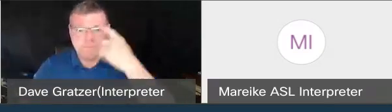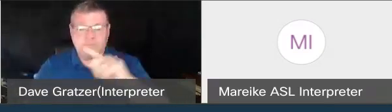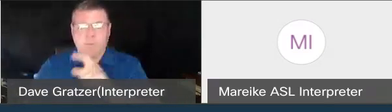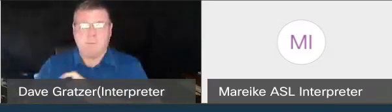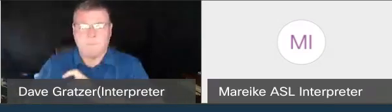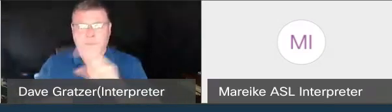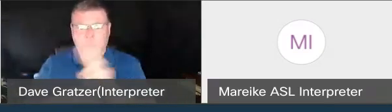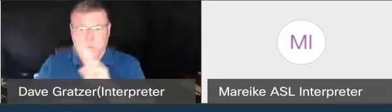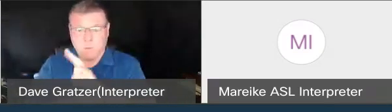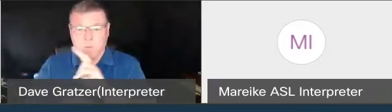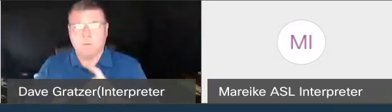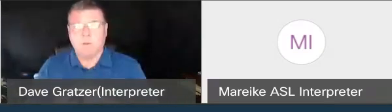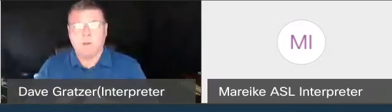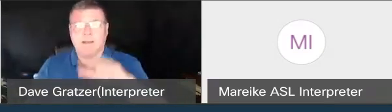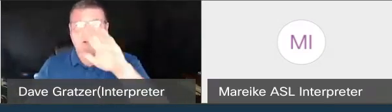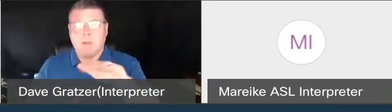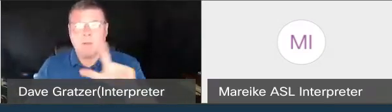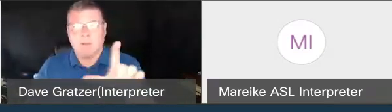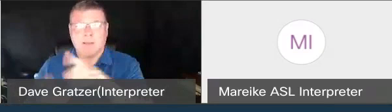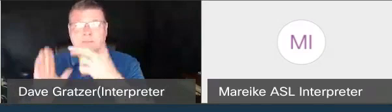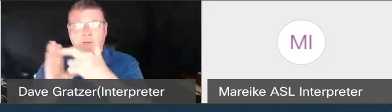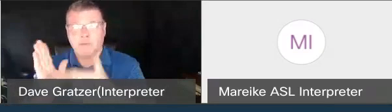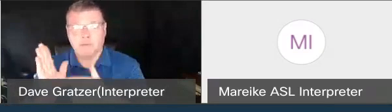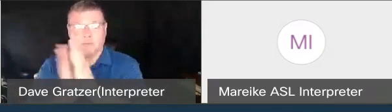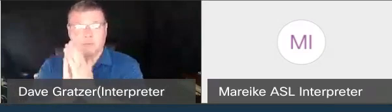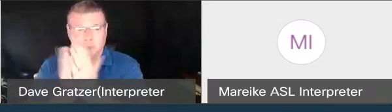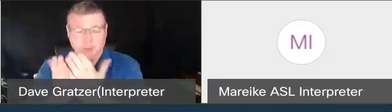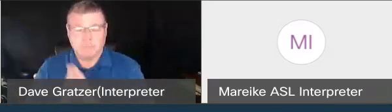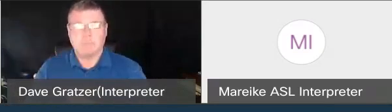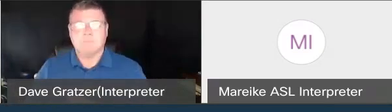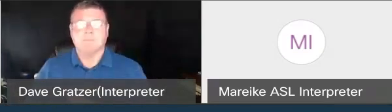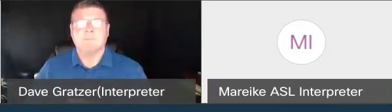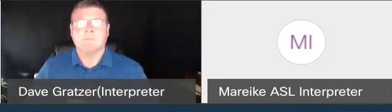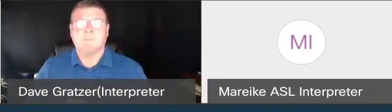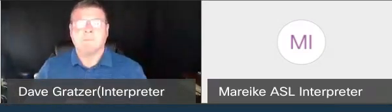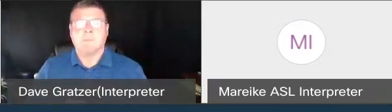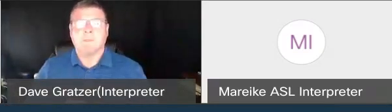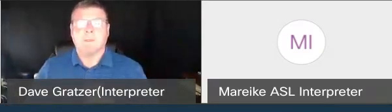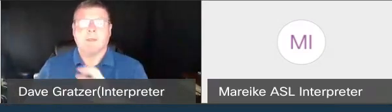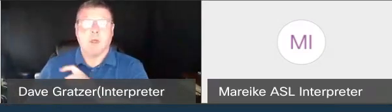So down in the lower left, you see our registration book, an officer fills out, uh, you know, pretty minimal,